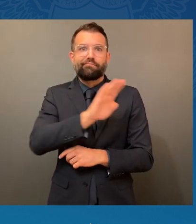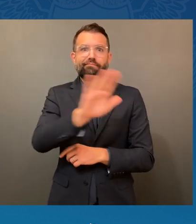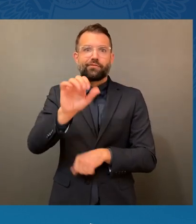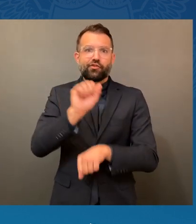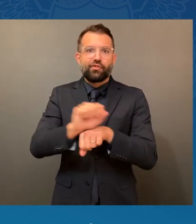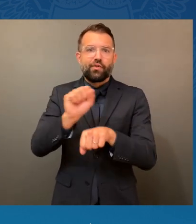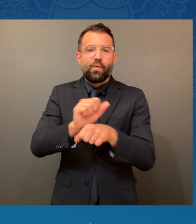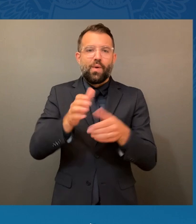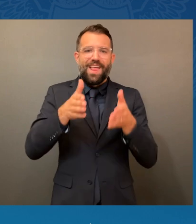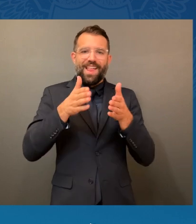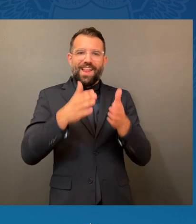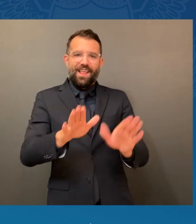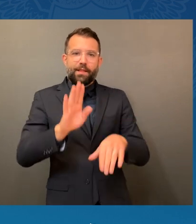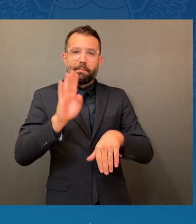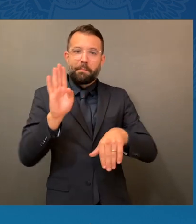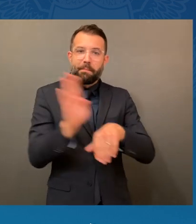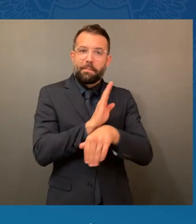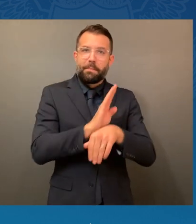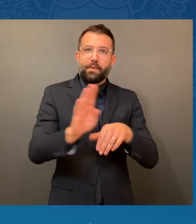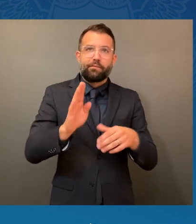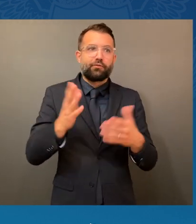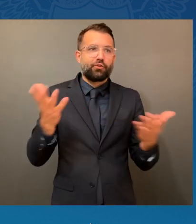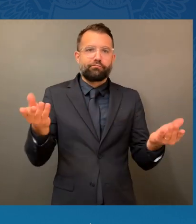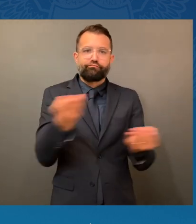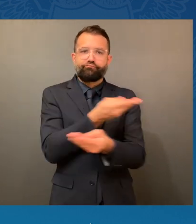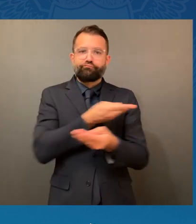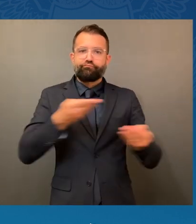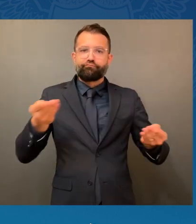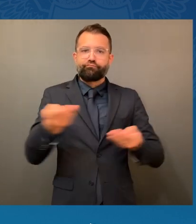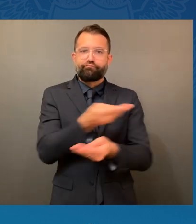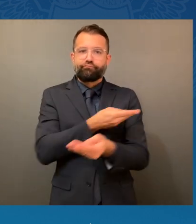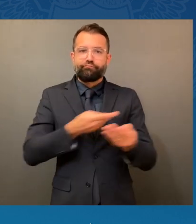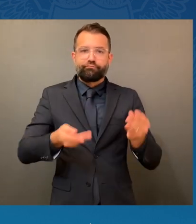which supports American workers and American businesses.